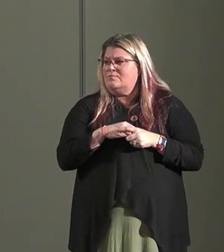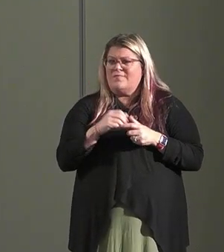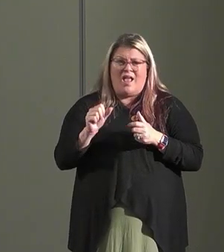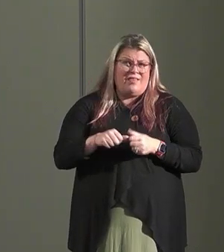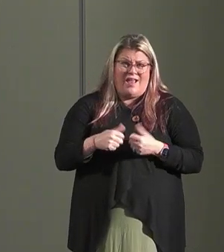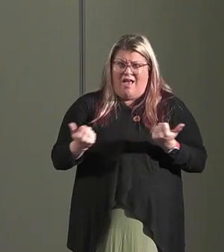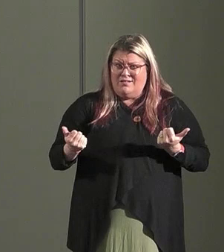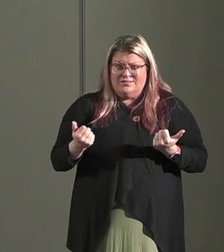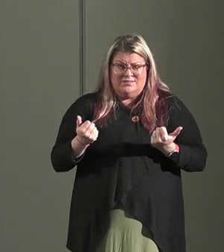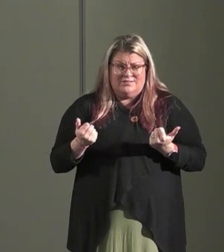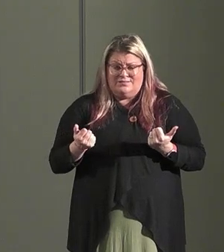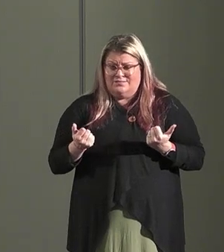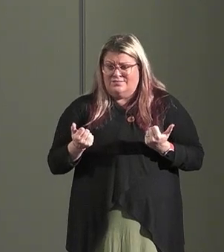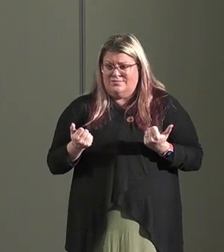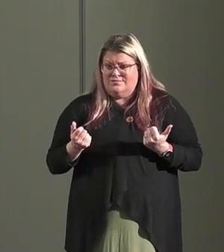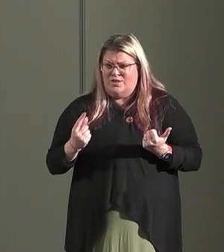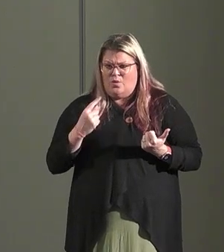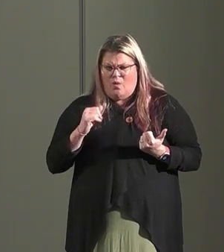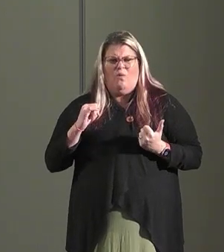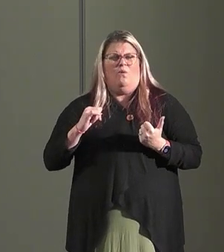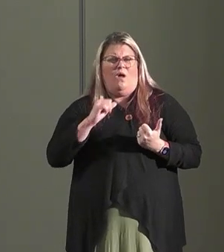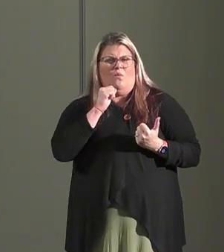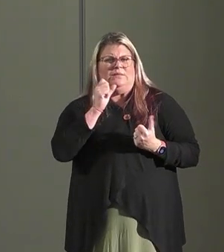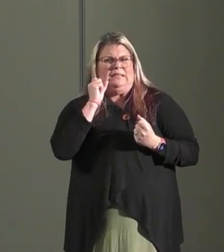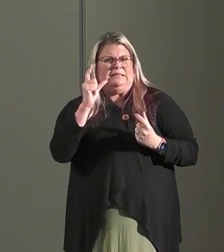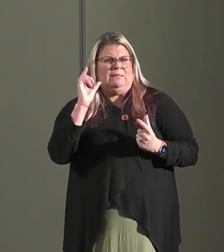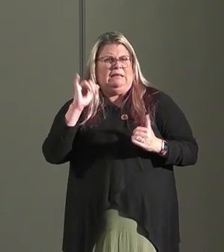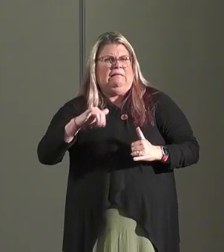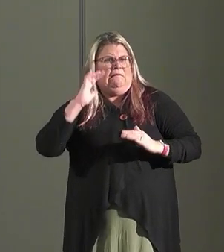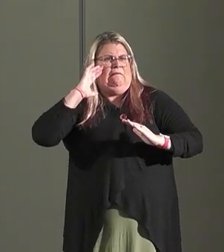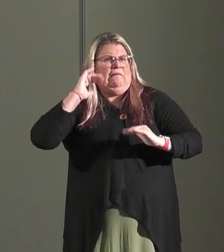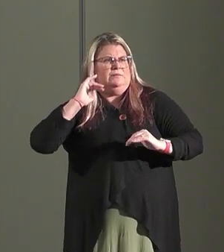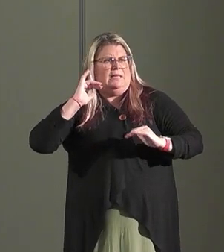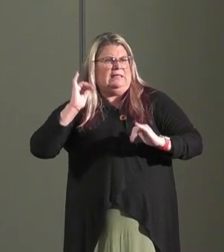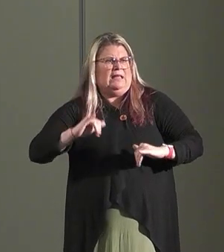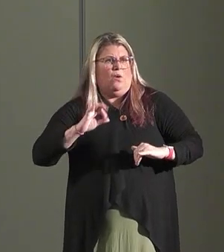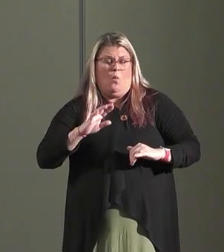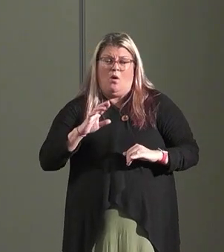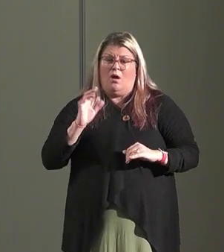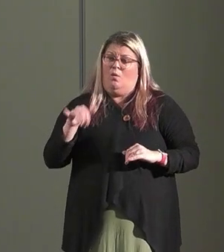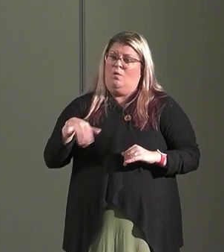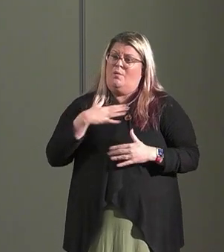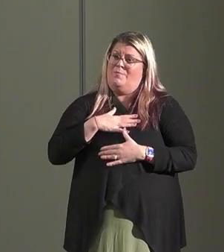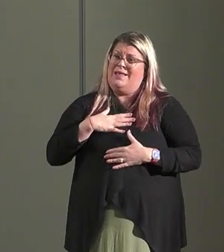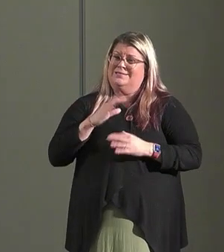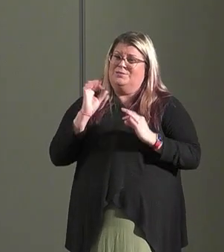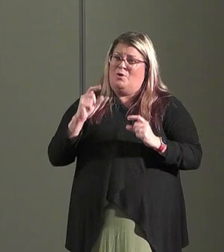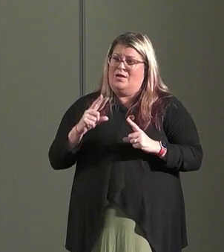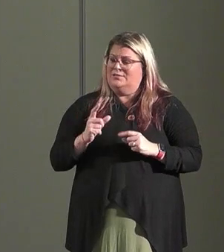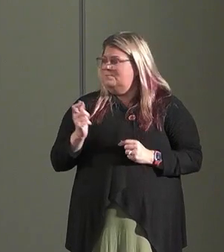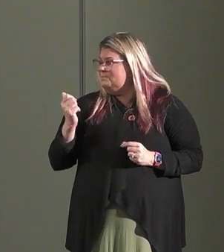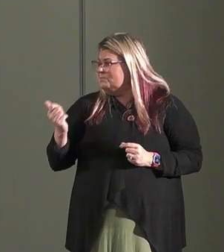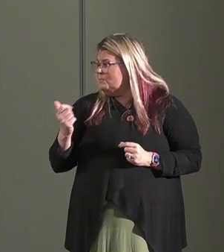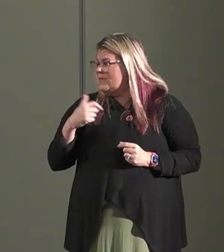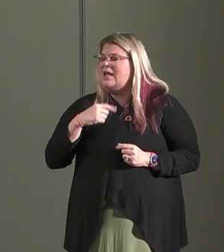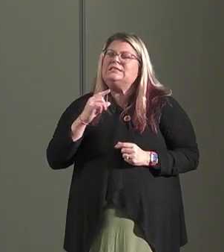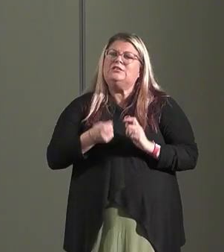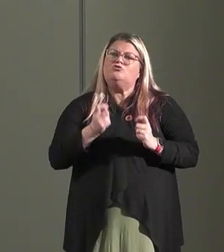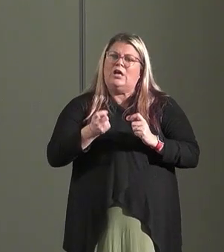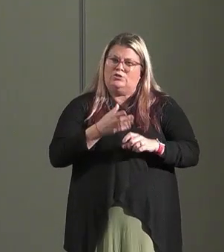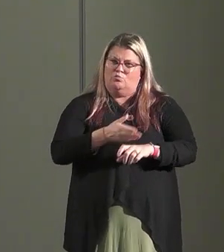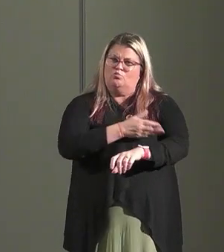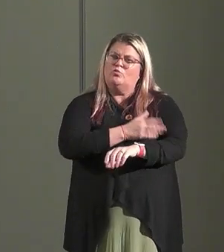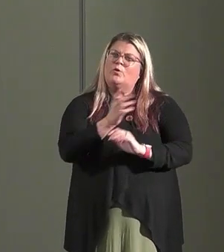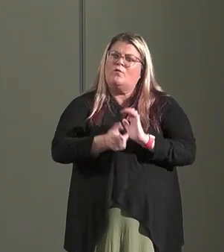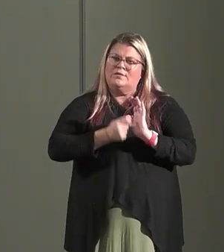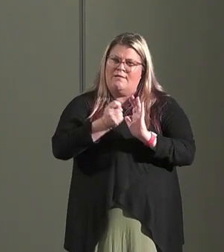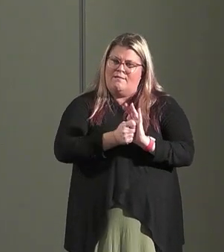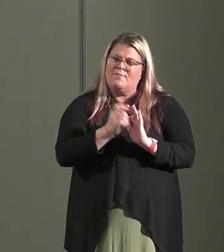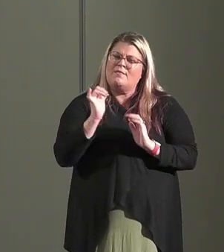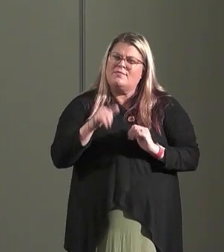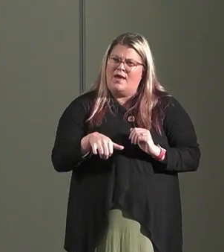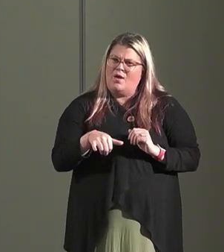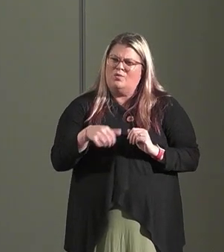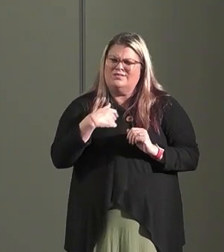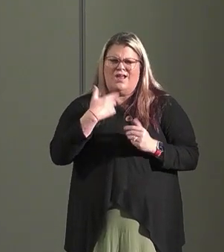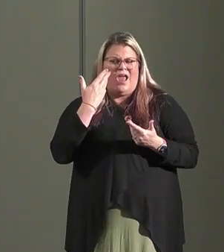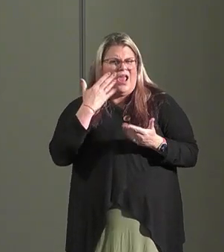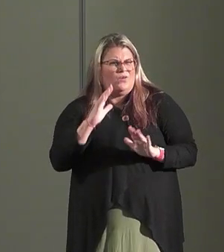you didn't expect? Or that is a pleasant surprise >> JARED: I don't know if it is surprising I was